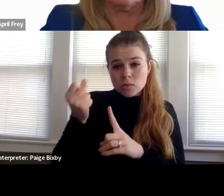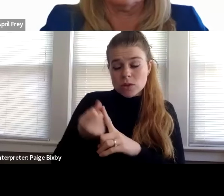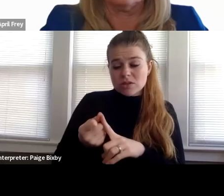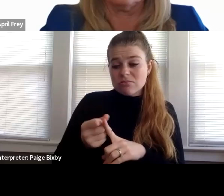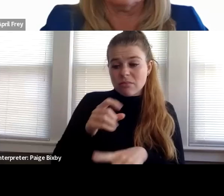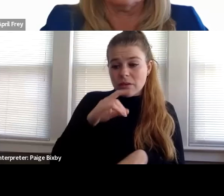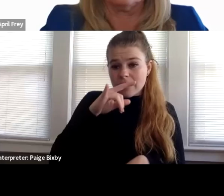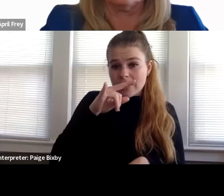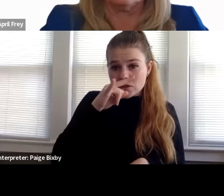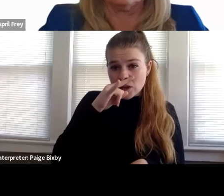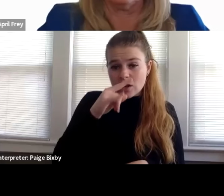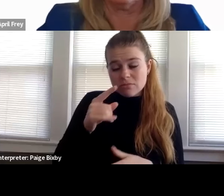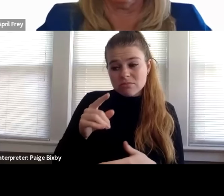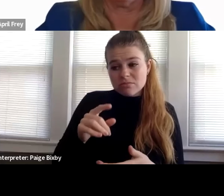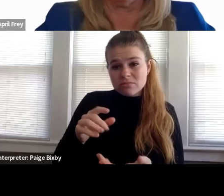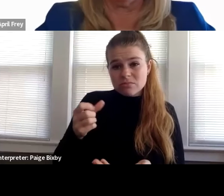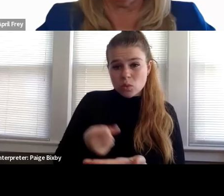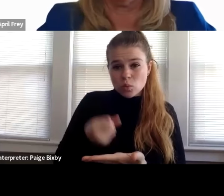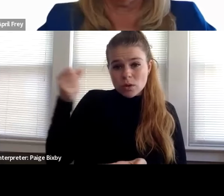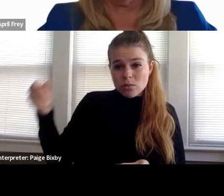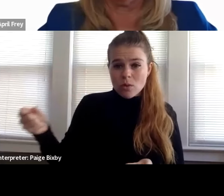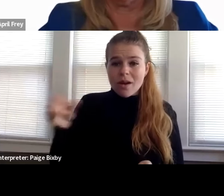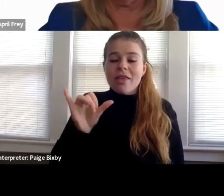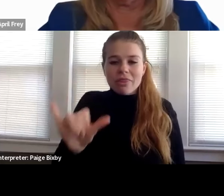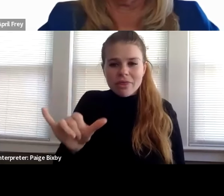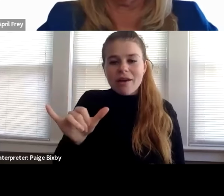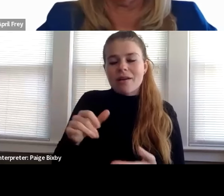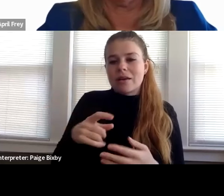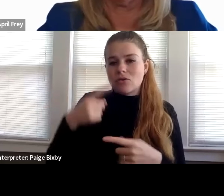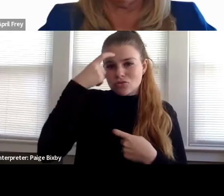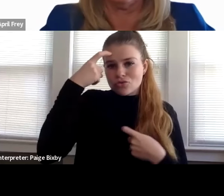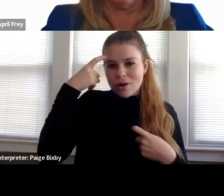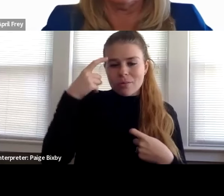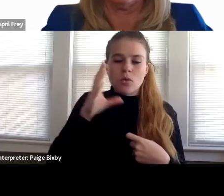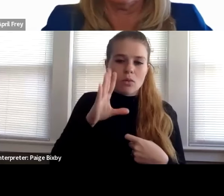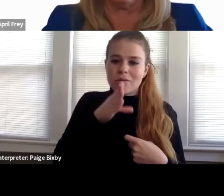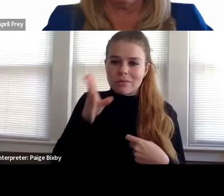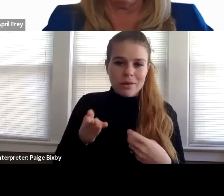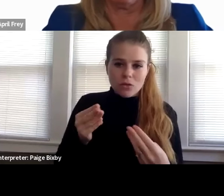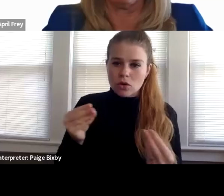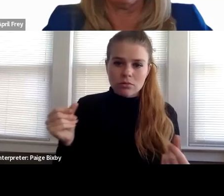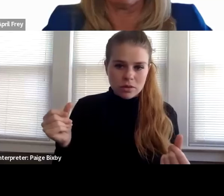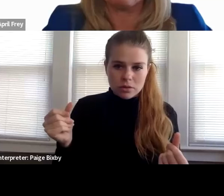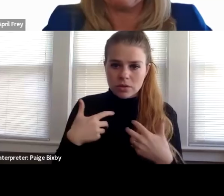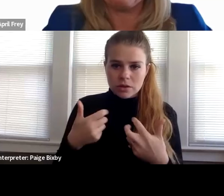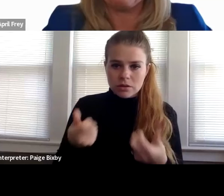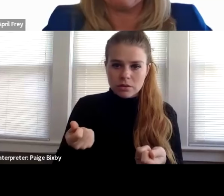first of all, that that is a trauma that will never heal. And it took me a long time to fully appreciate that.